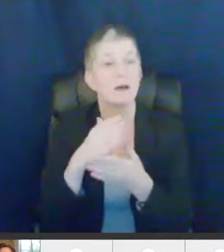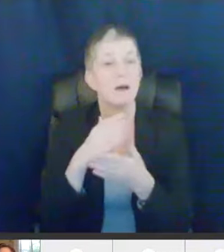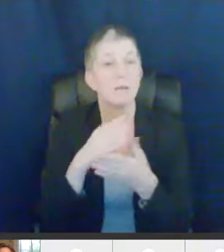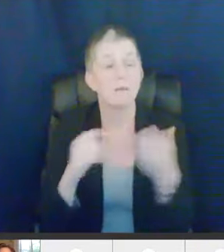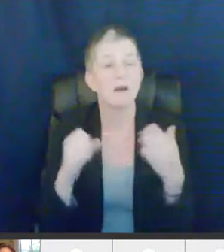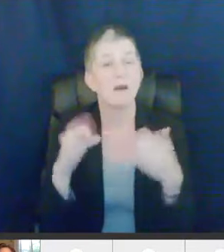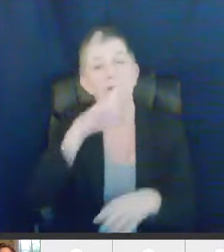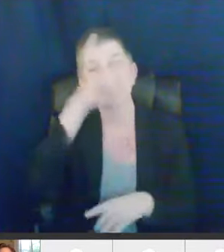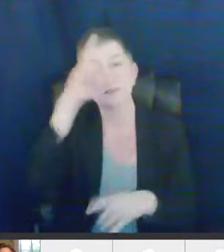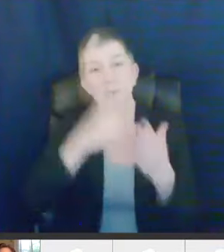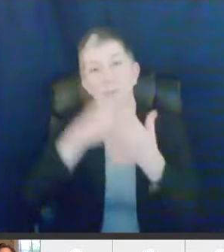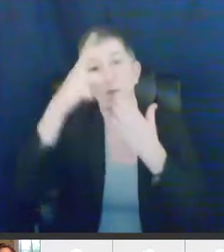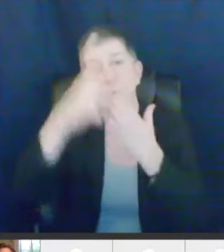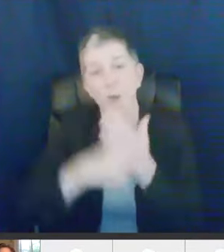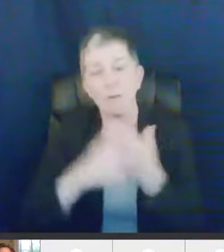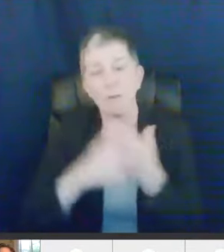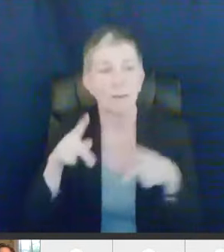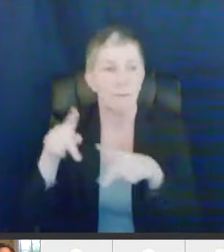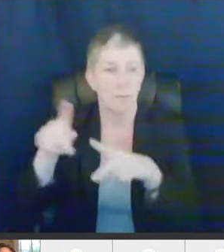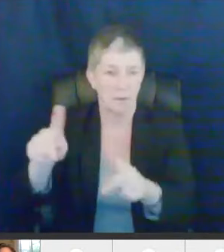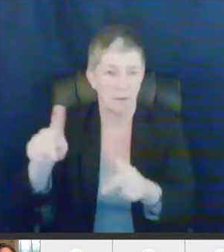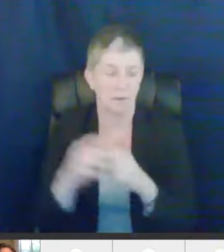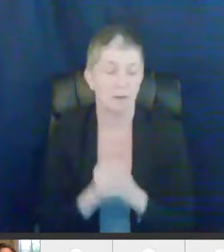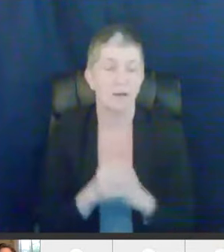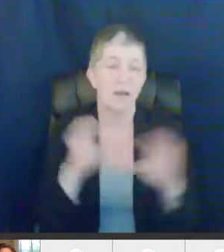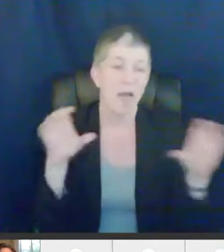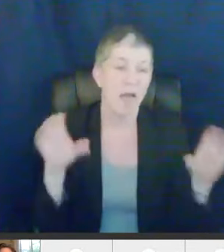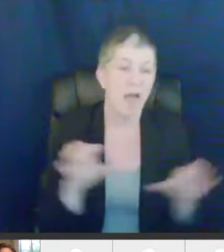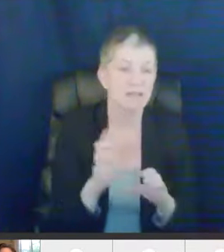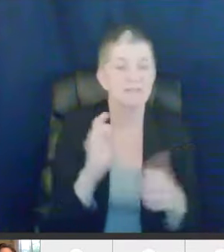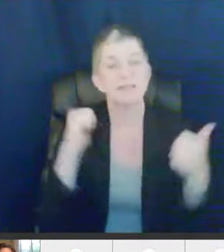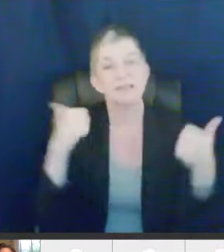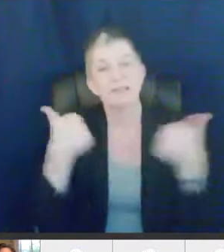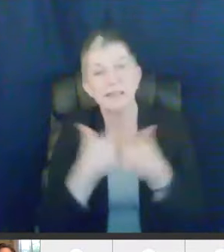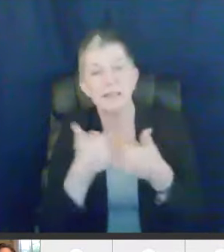programming is allowed activities and games with little or no physical contact